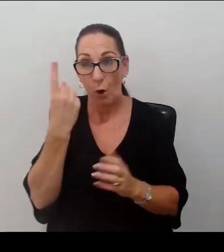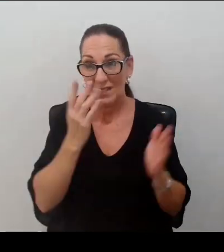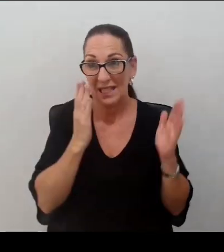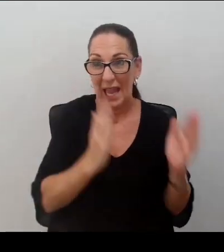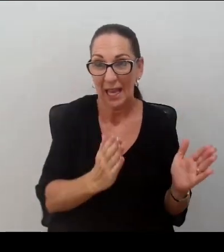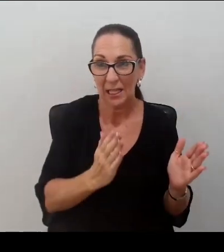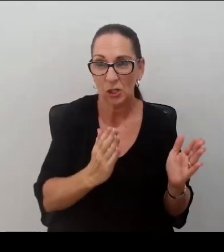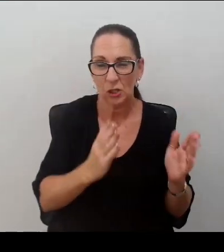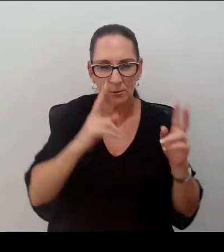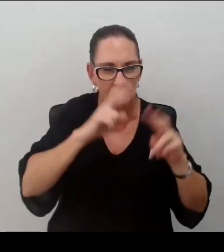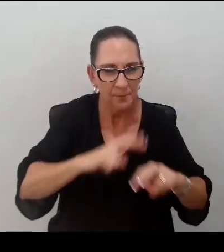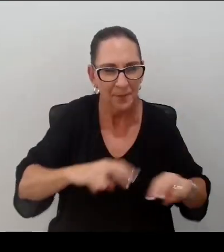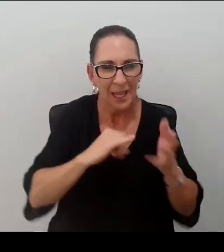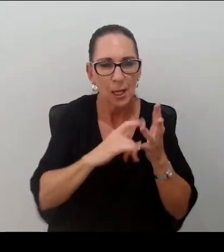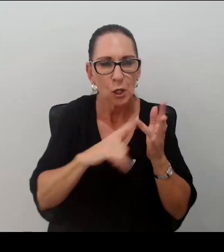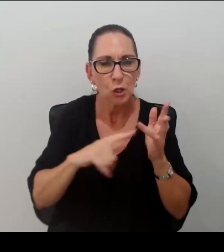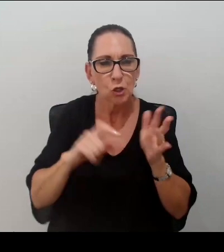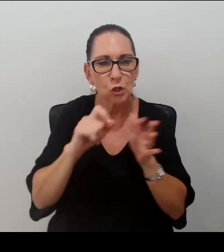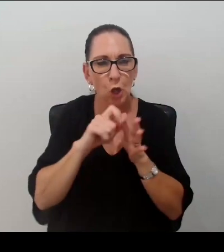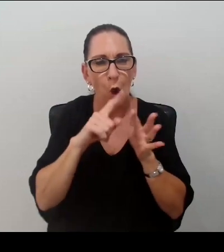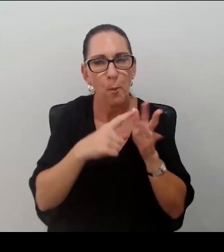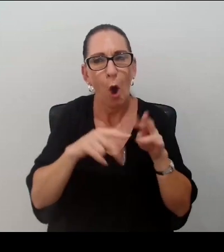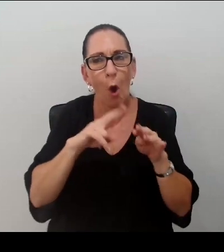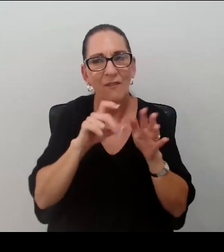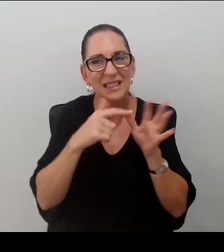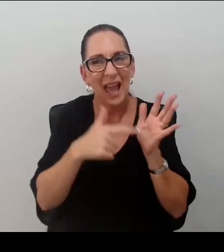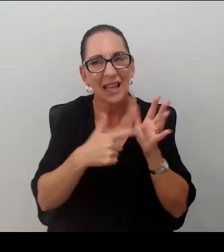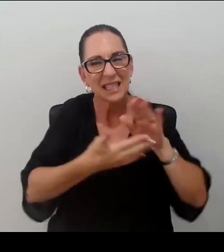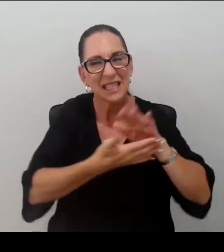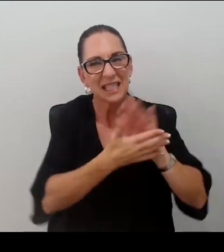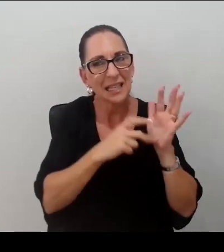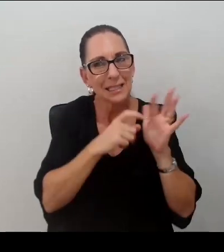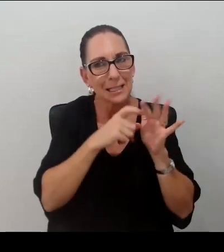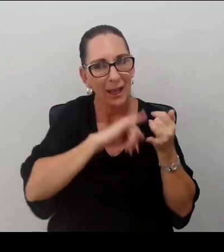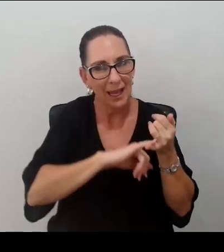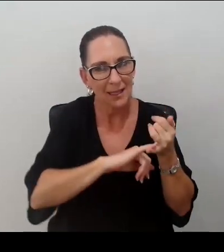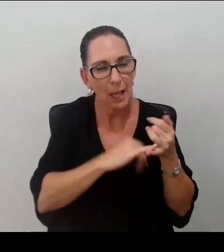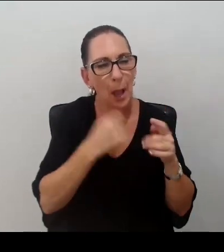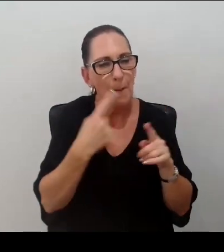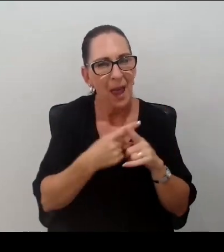restrictive practices within the NDIS and completing a gap analysis on existing data